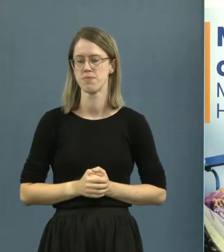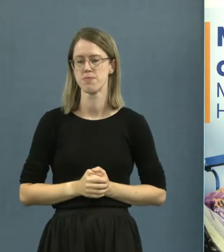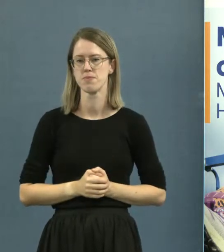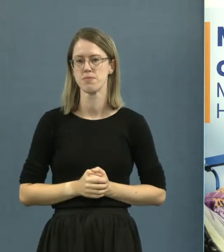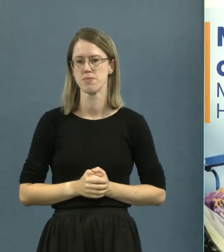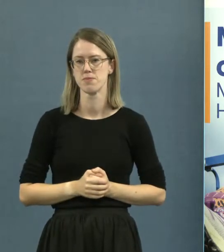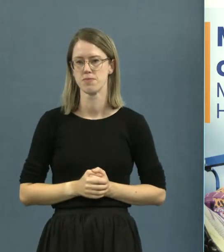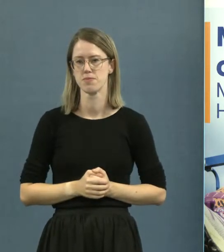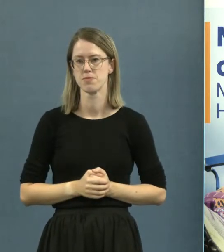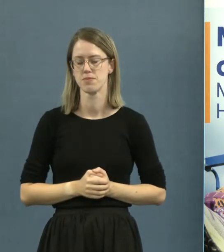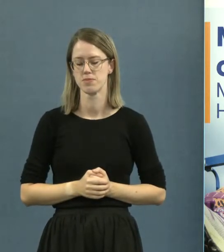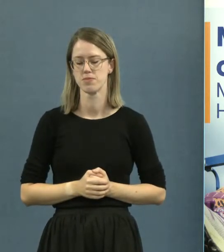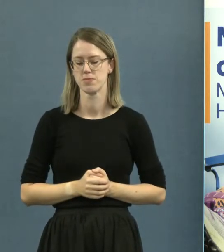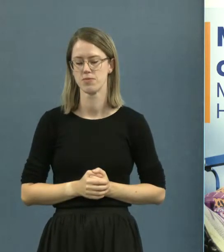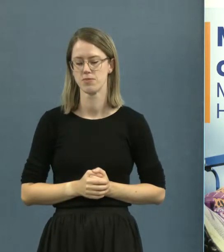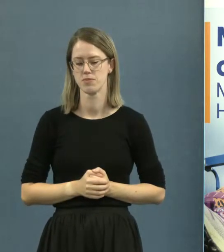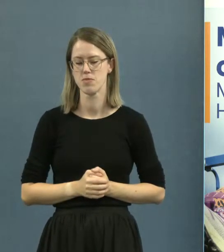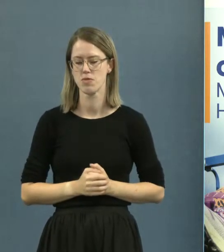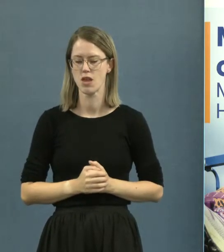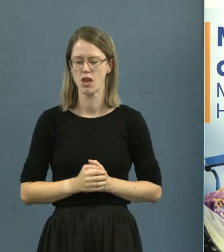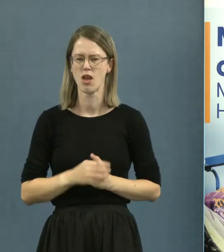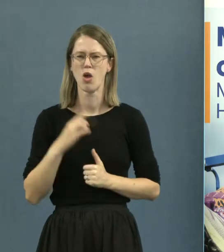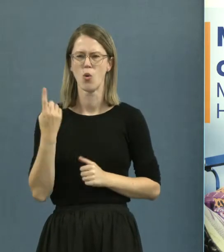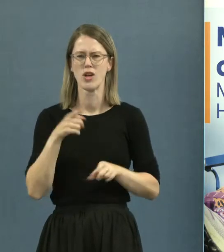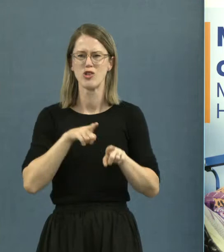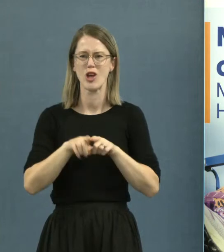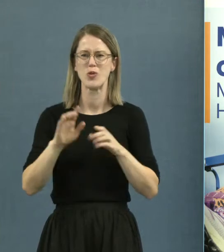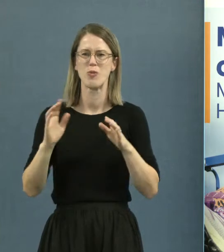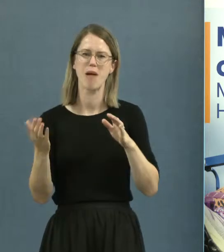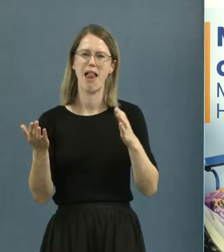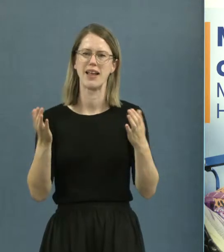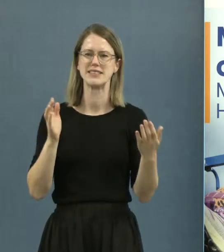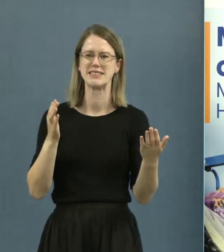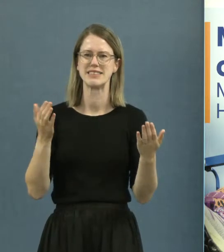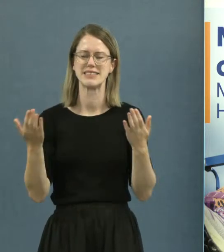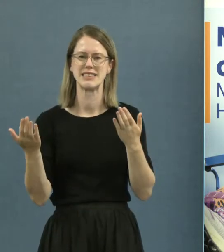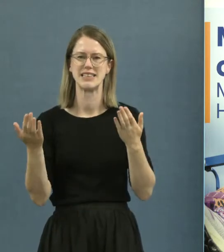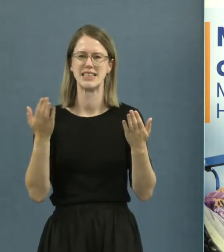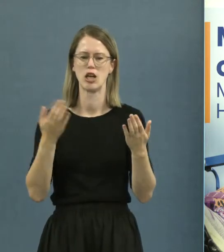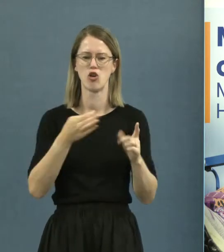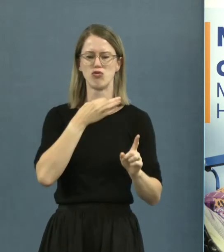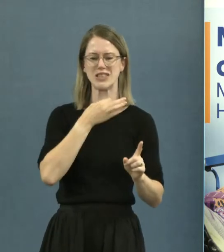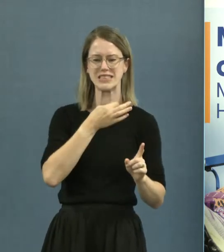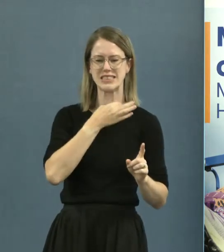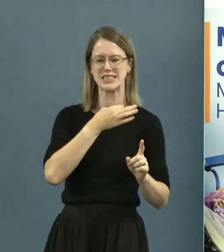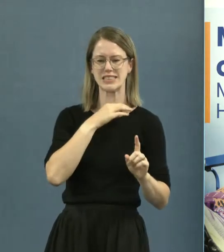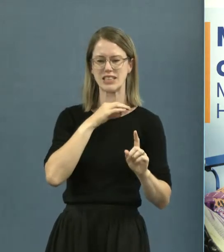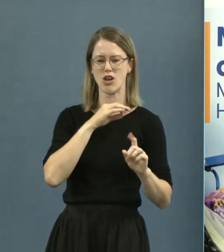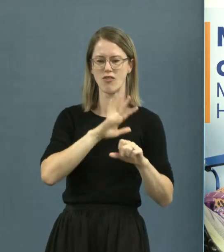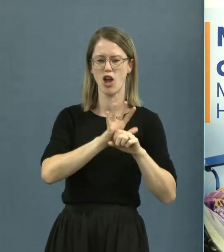situation will be for them. We